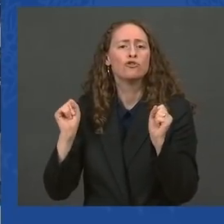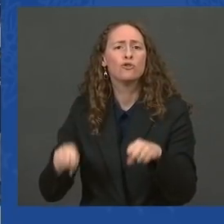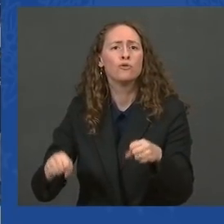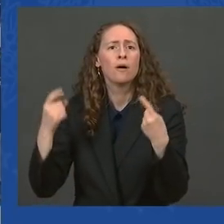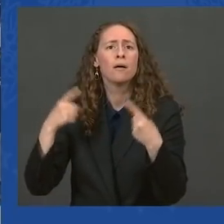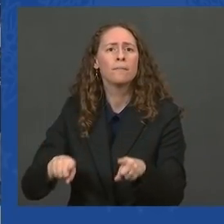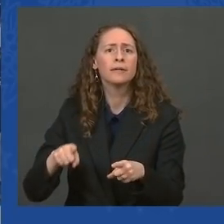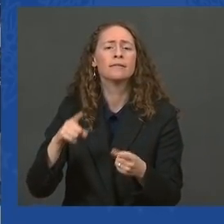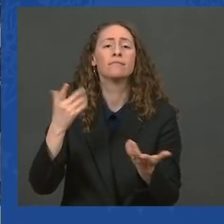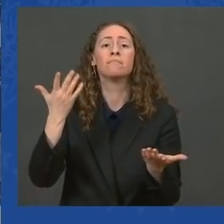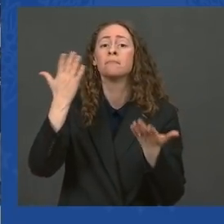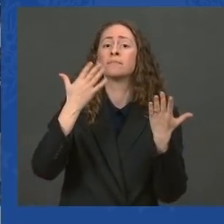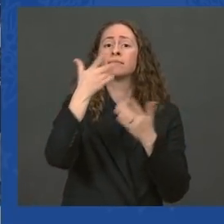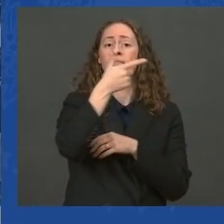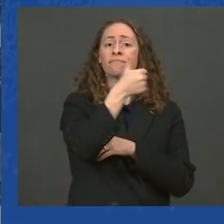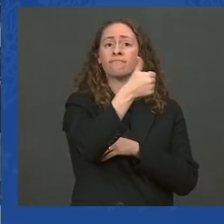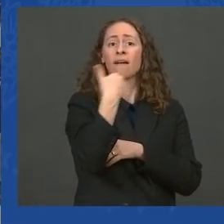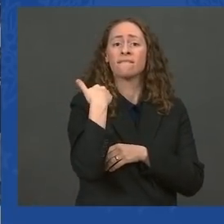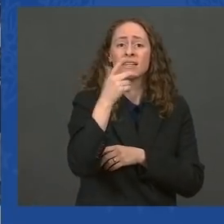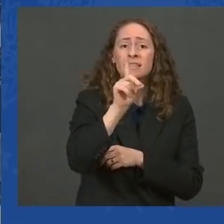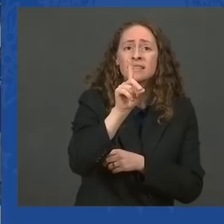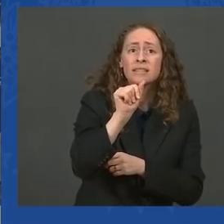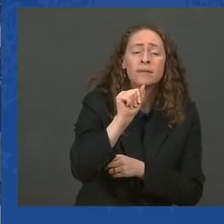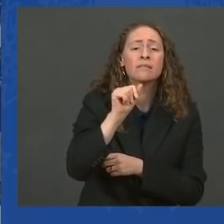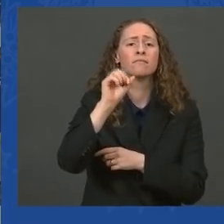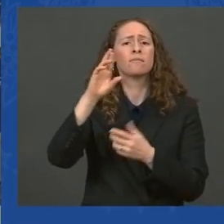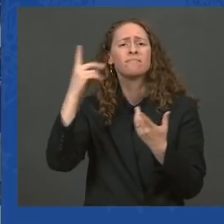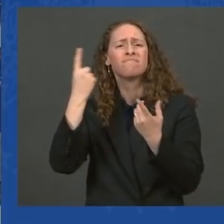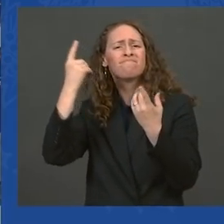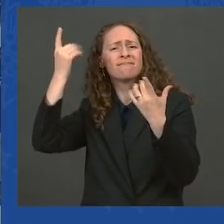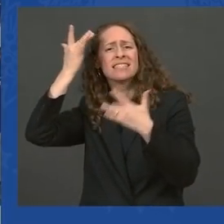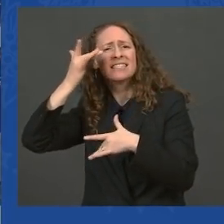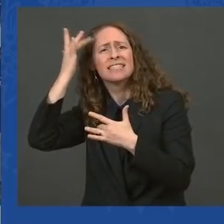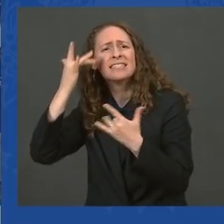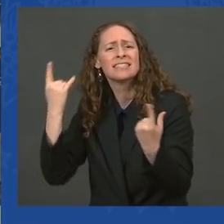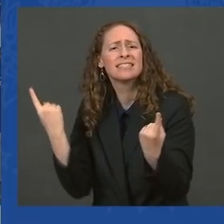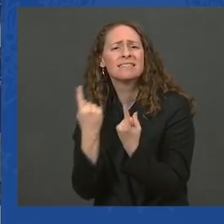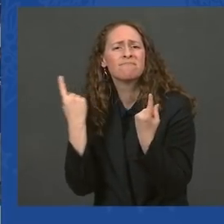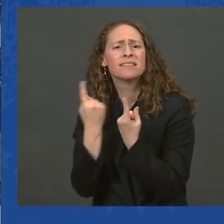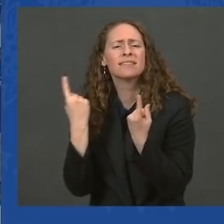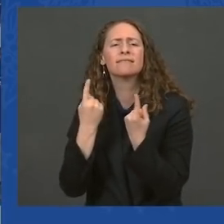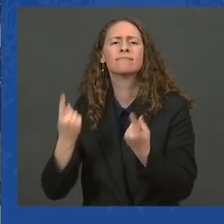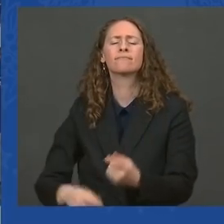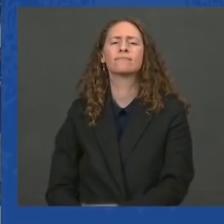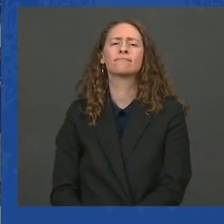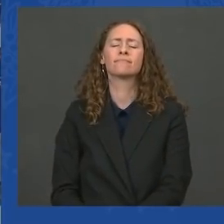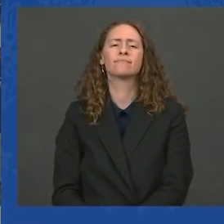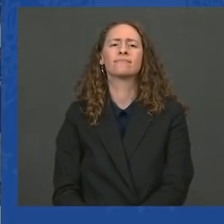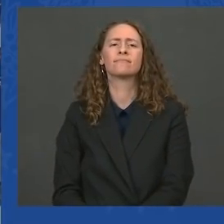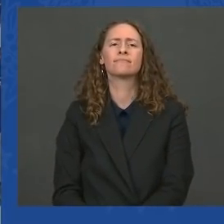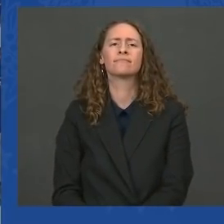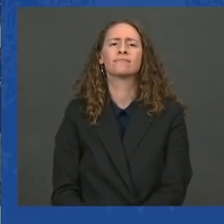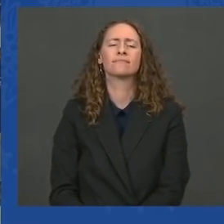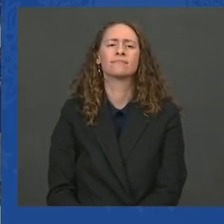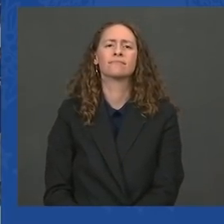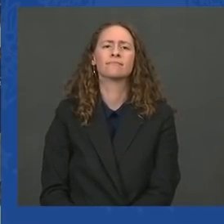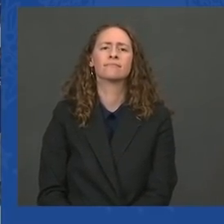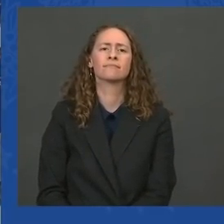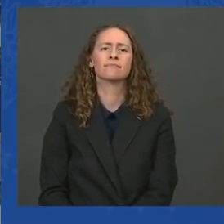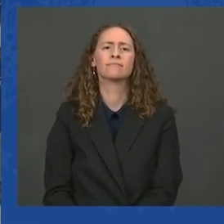to experience pregnancy-related complications and have their children prematurely. This bill will commission a comprehensive study